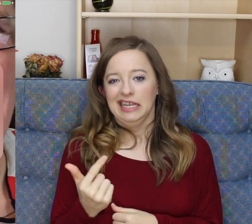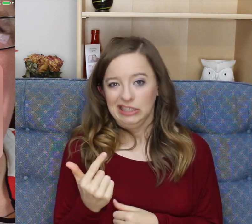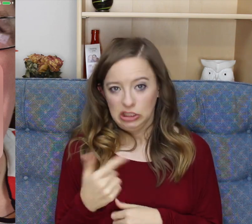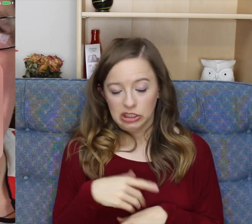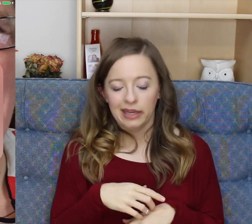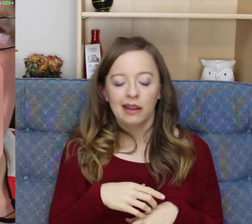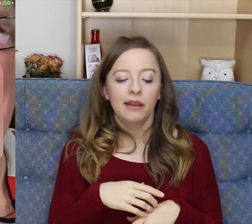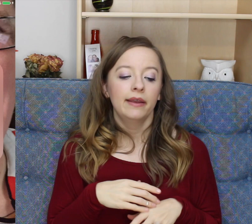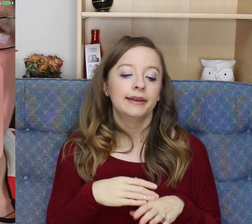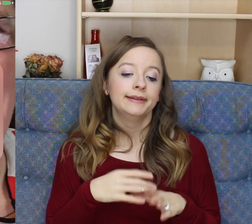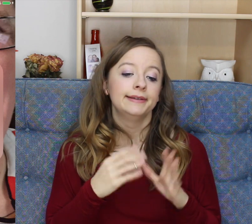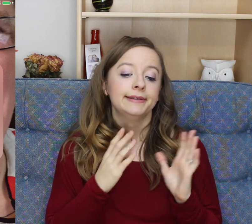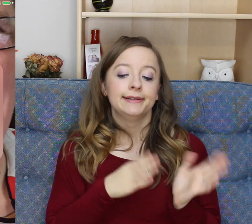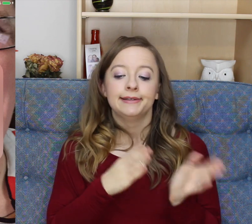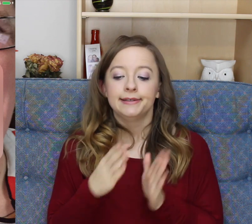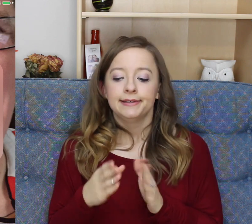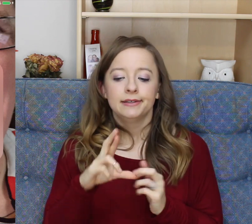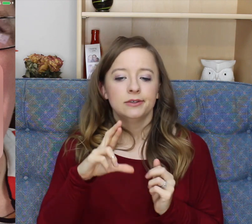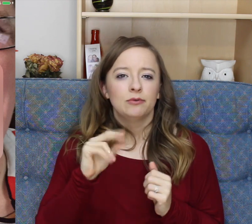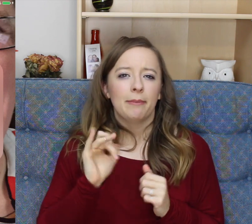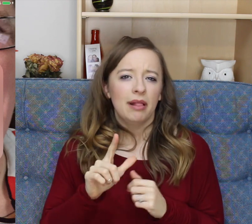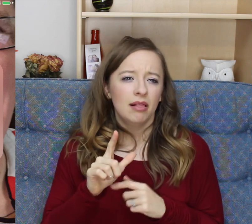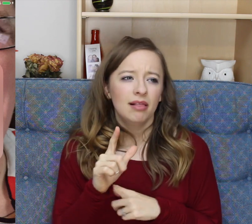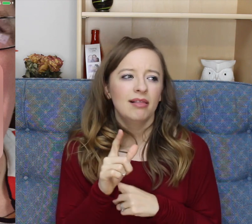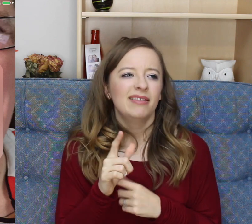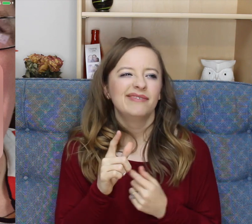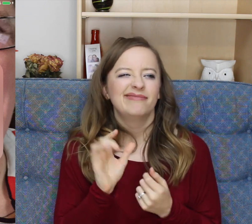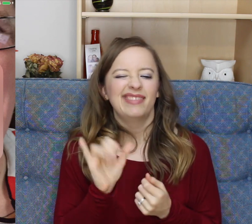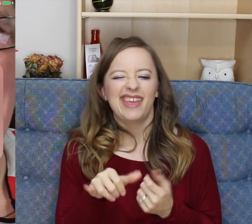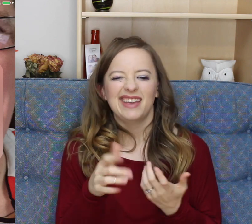somebody's Instagram. Ripl....